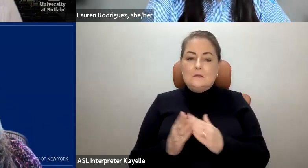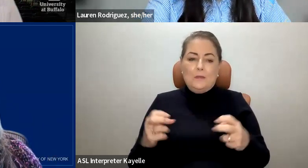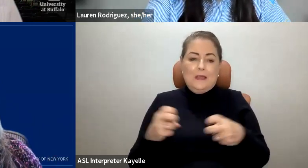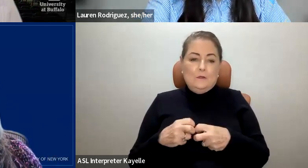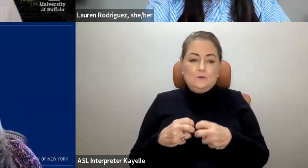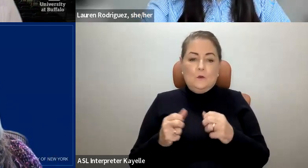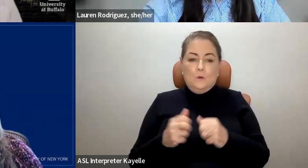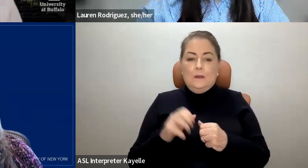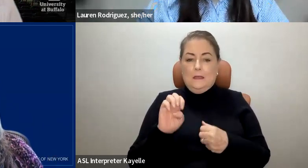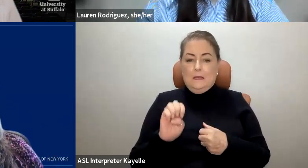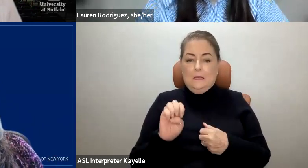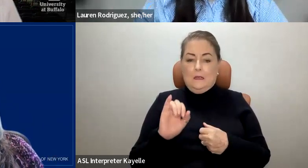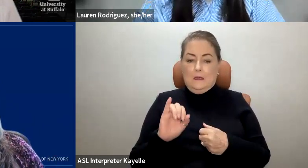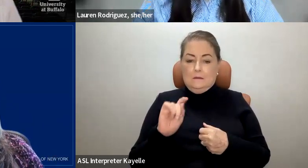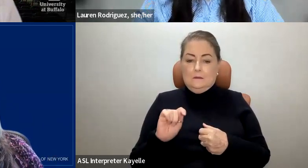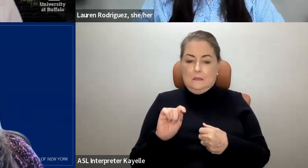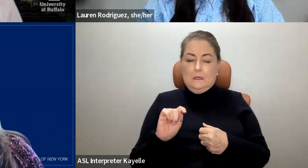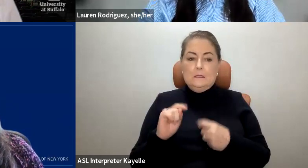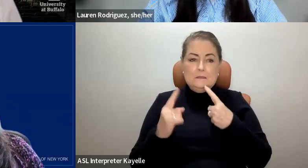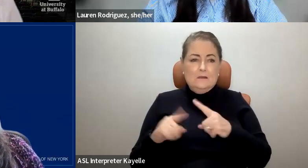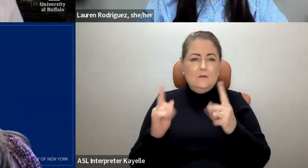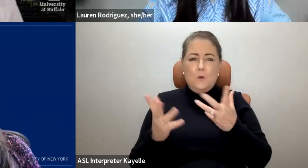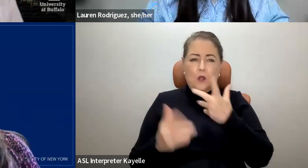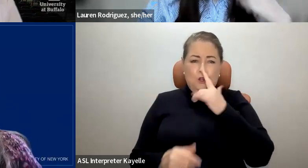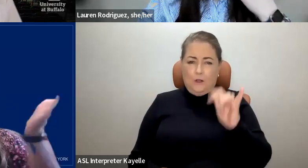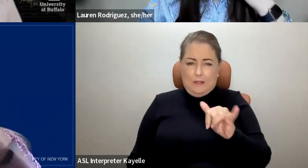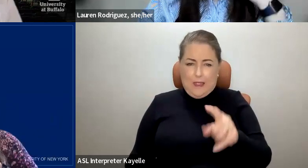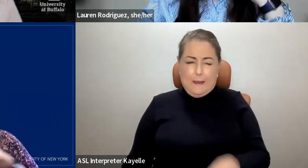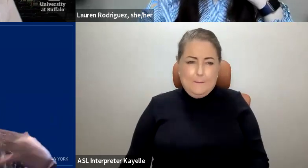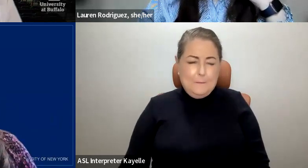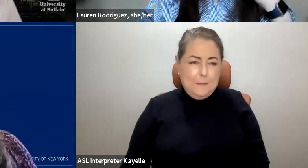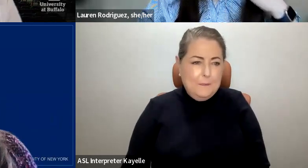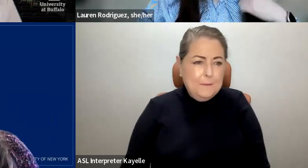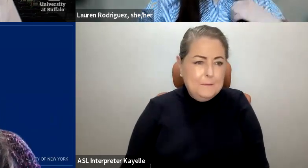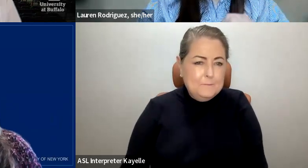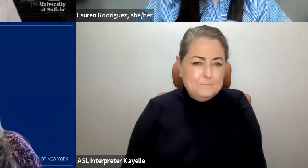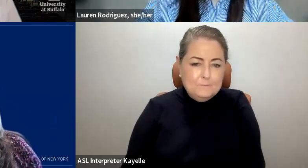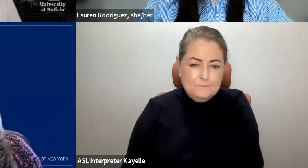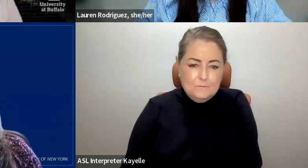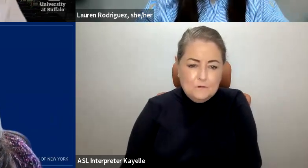accessibility. So what does that mean? What does the this transition and this transformation mean for us. So